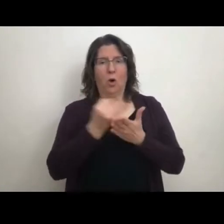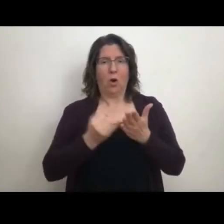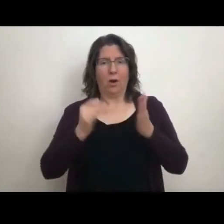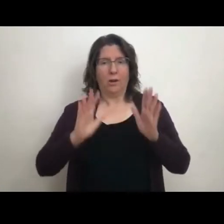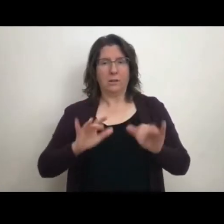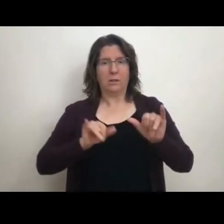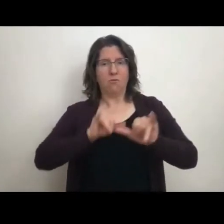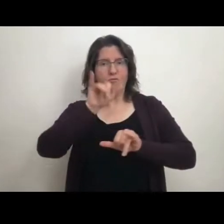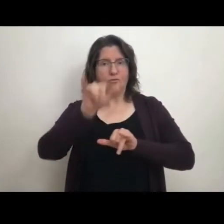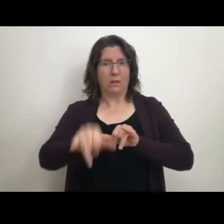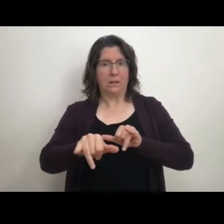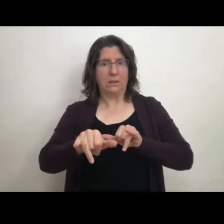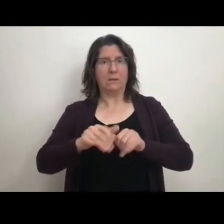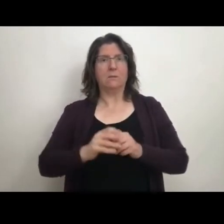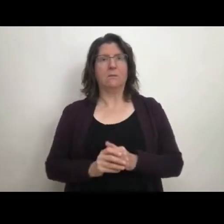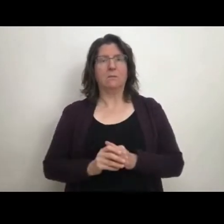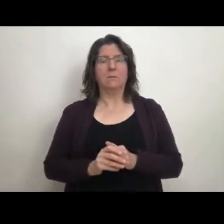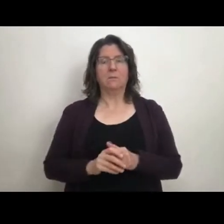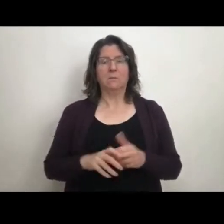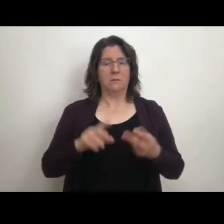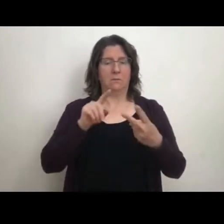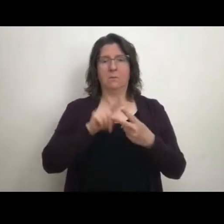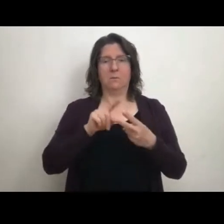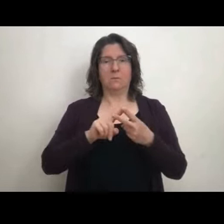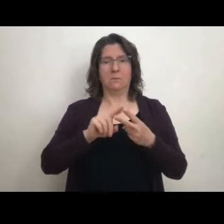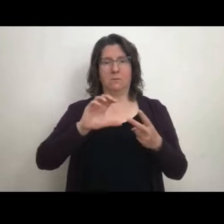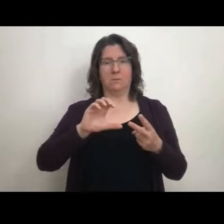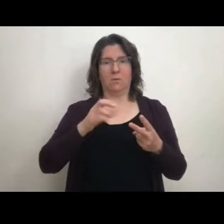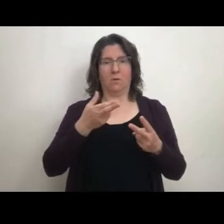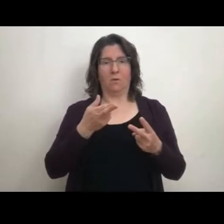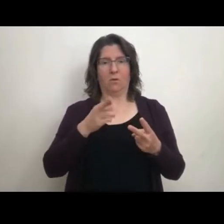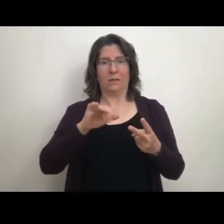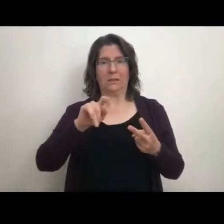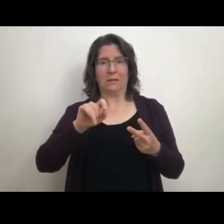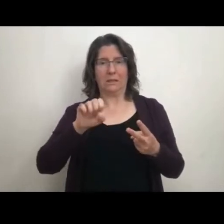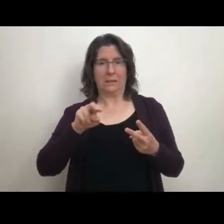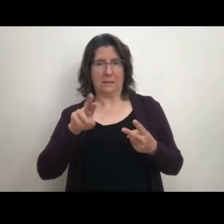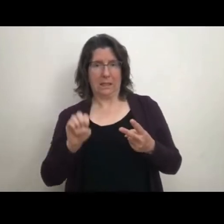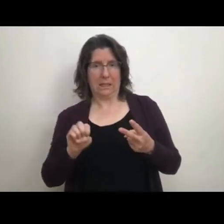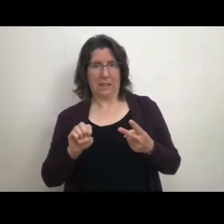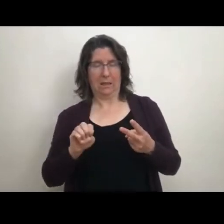I hired two artists-in-residence.